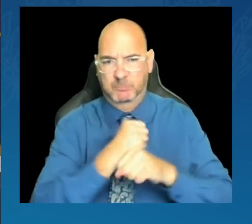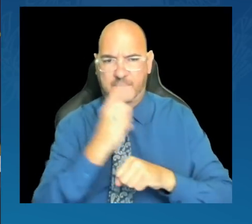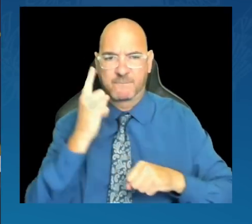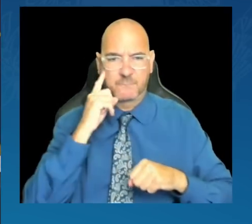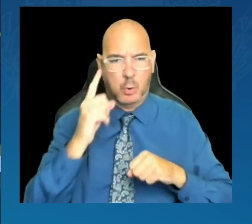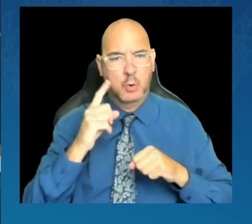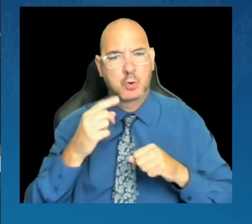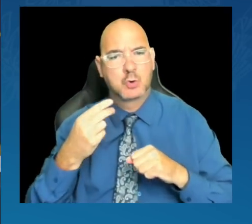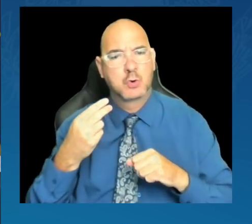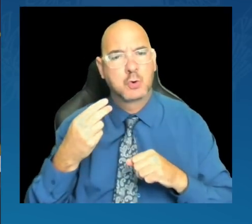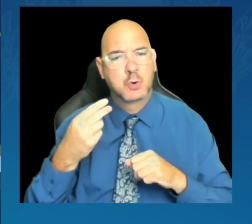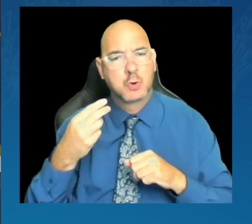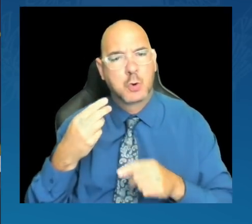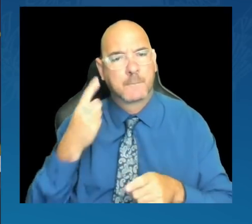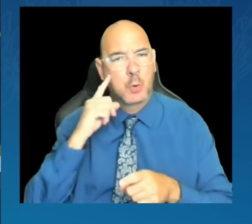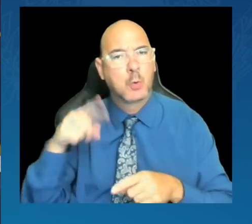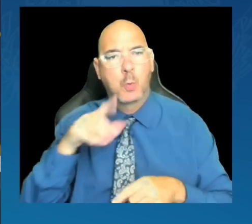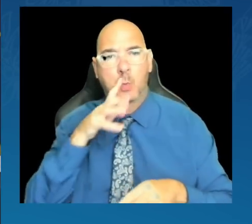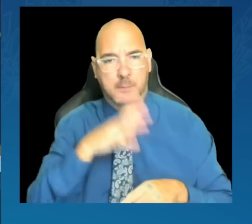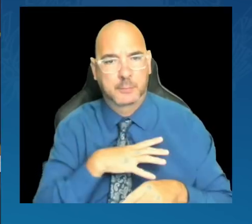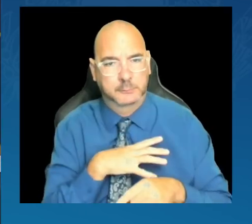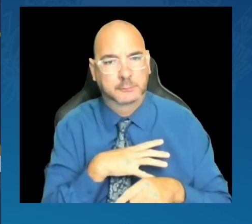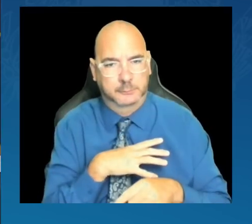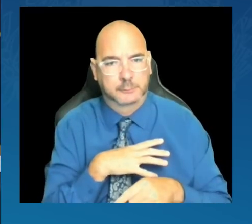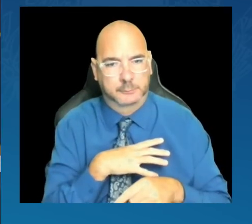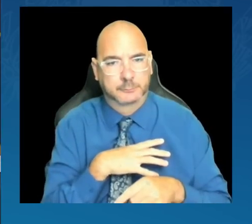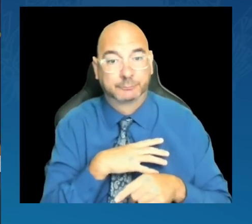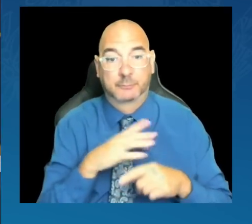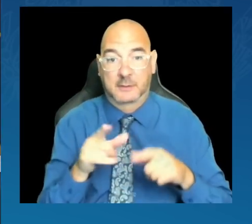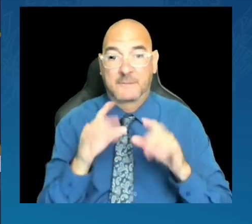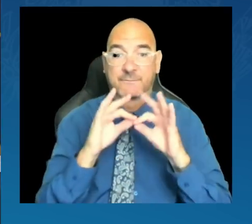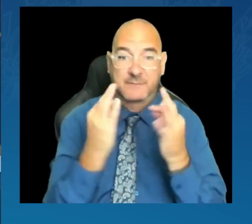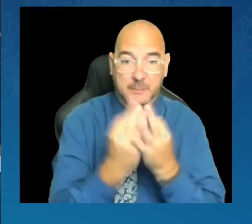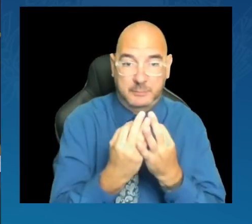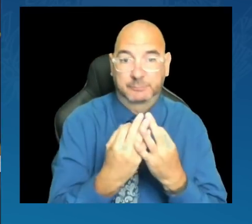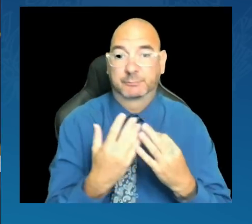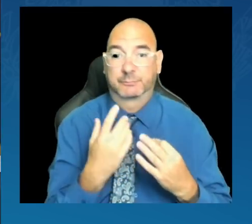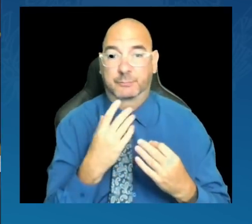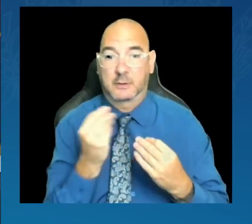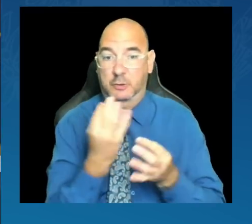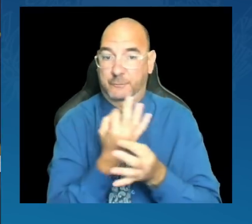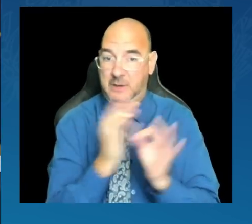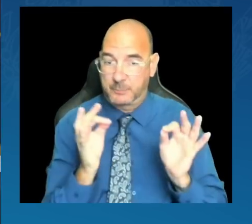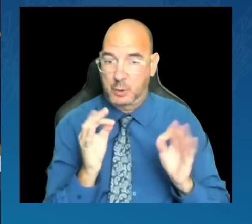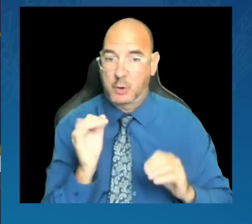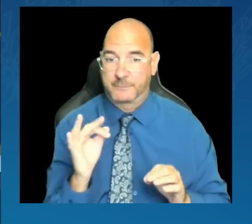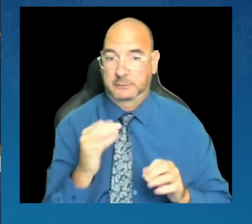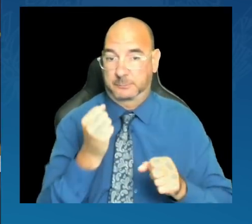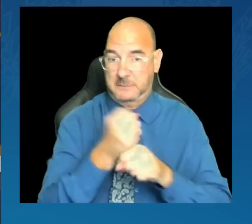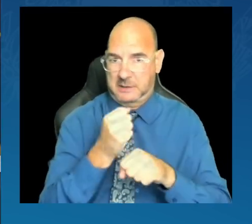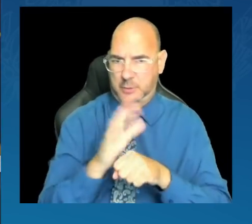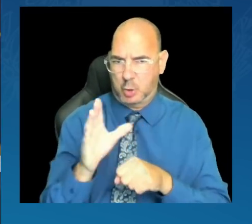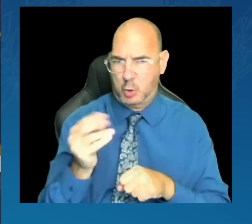who deserve the freedom to make their own decisions about their family planning and reproductive considerations